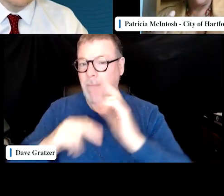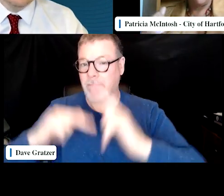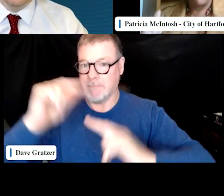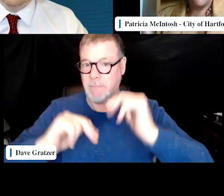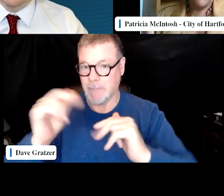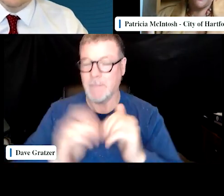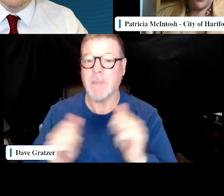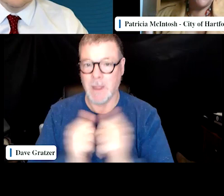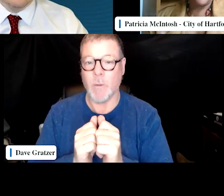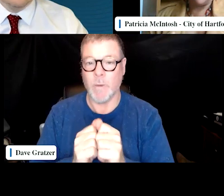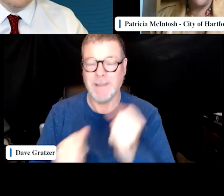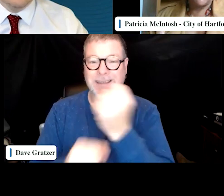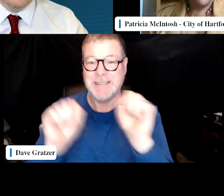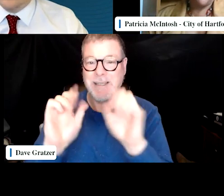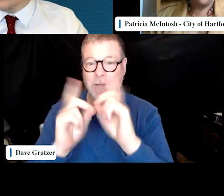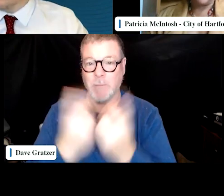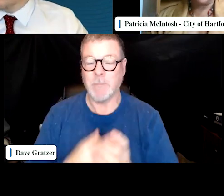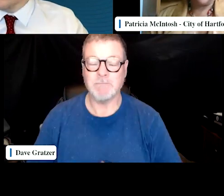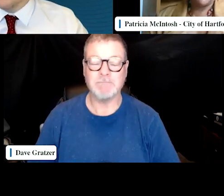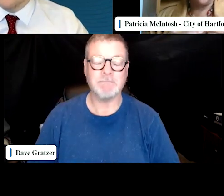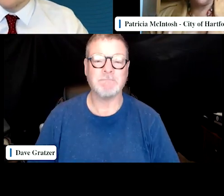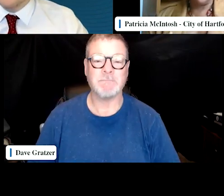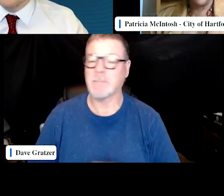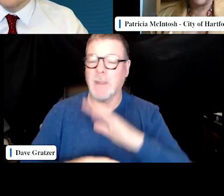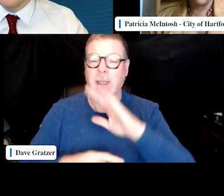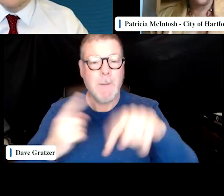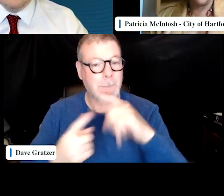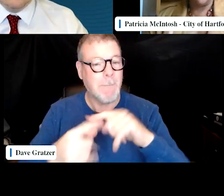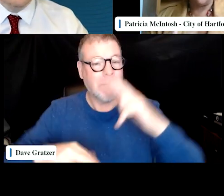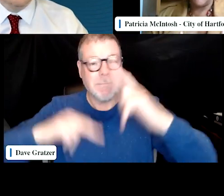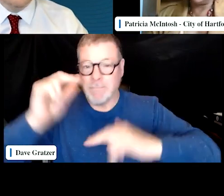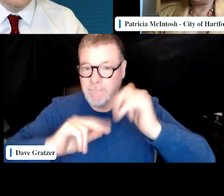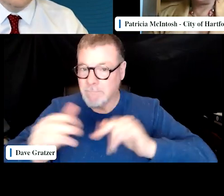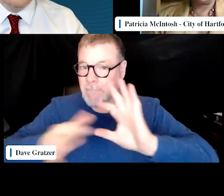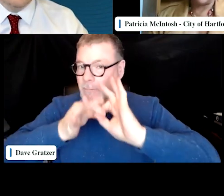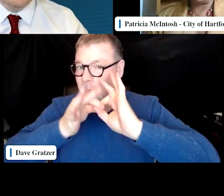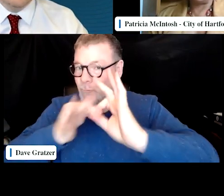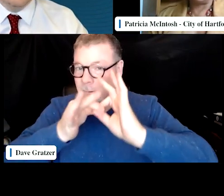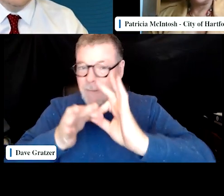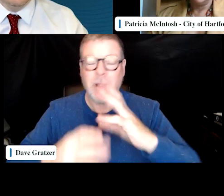with our safety departments, our public safety departments. It's all around building relationships and breaking down some of those barriers